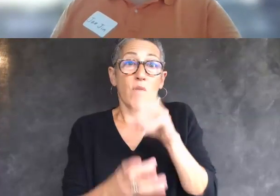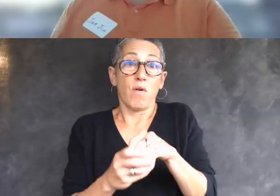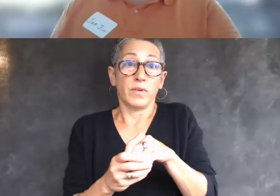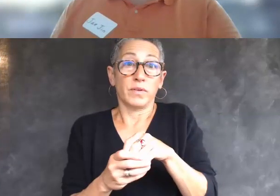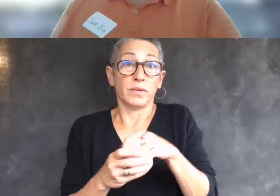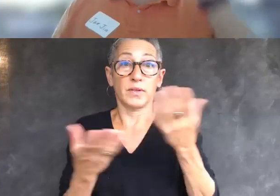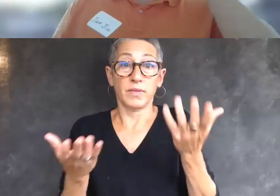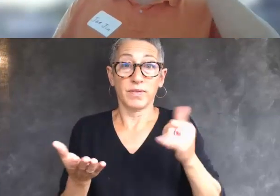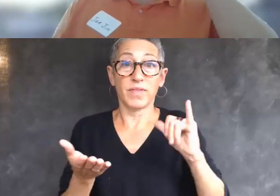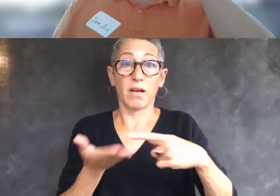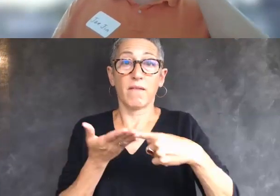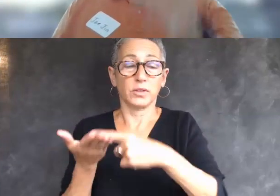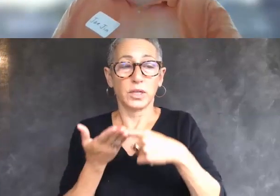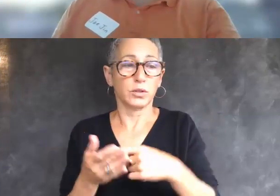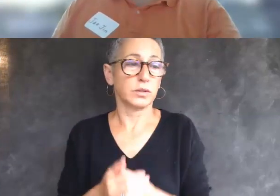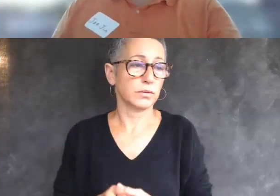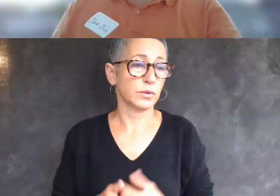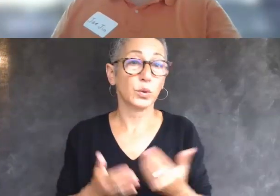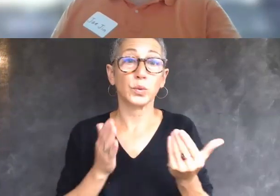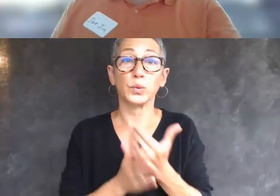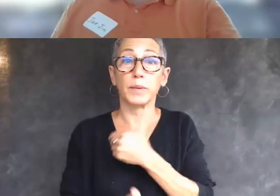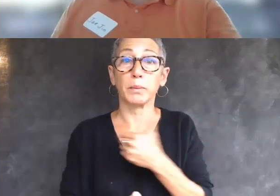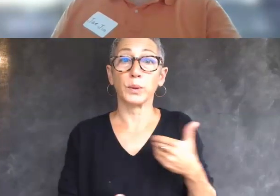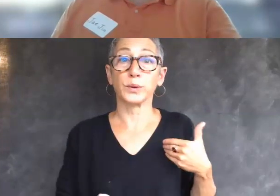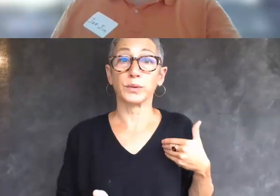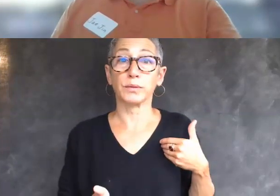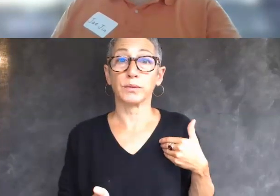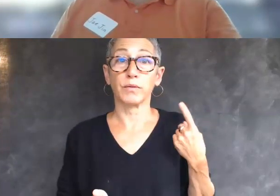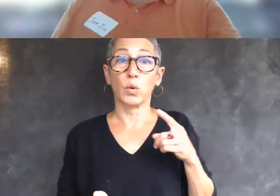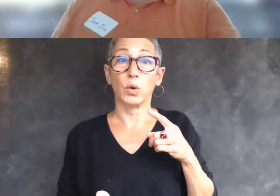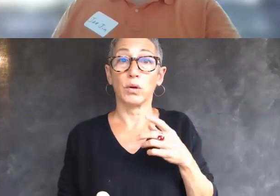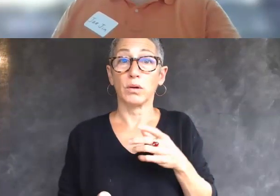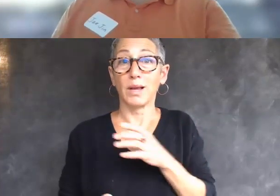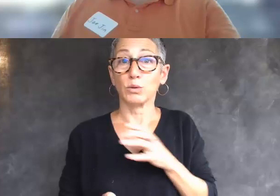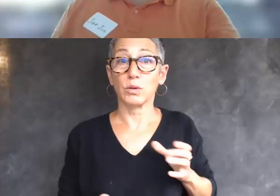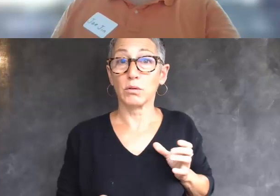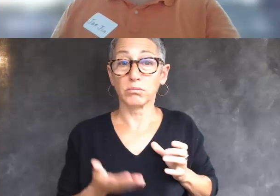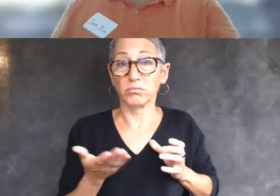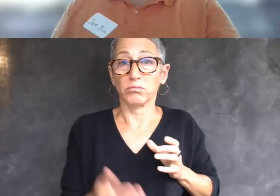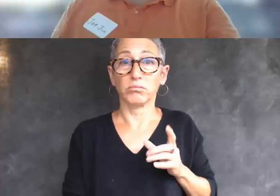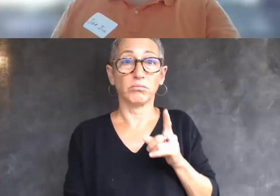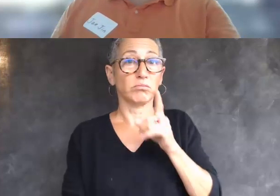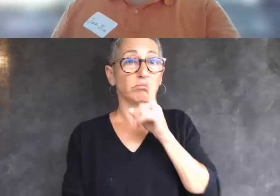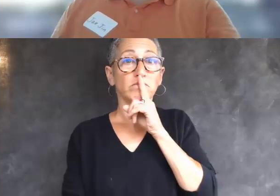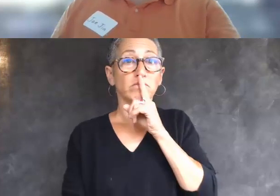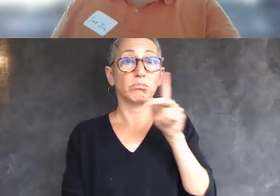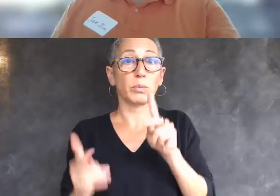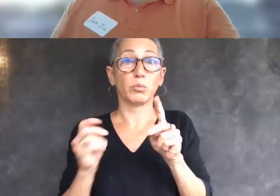Council members, disabilities was not in a conversation. I was just talking with Chris earlier about